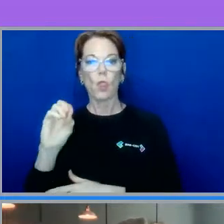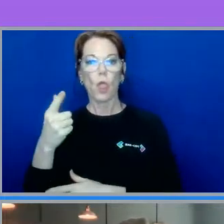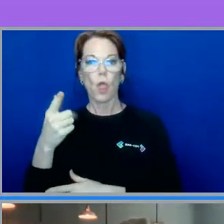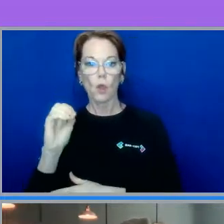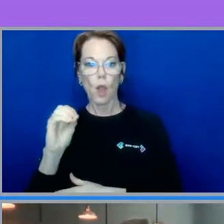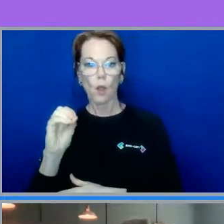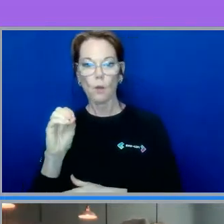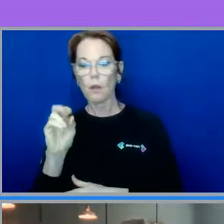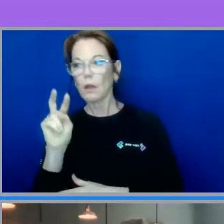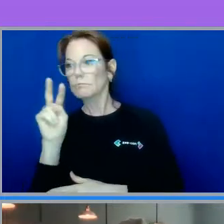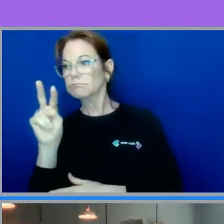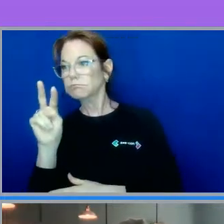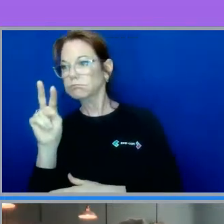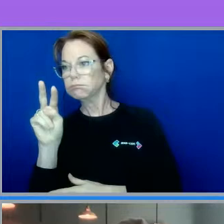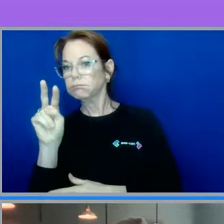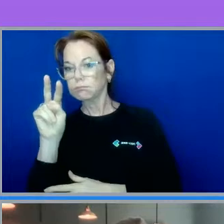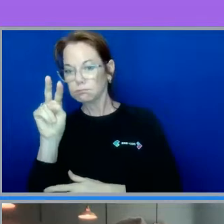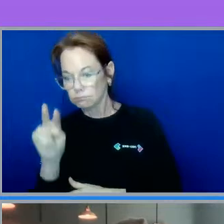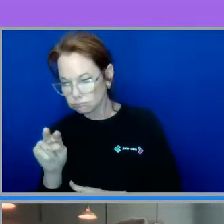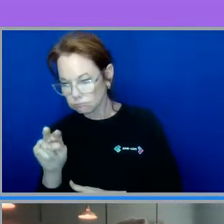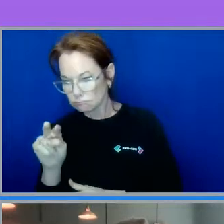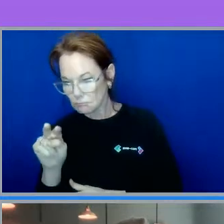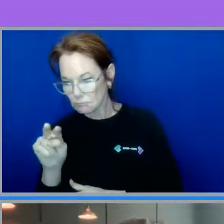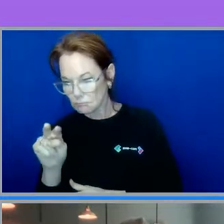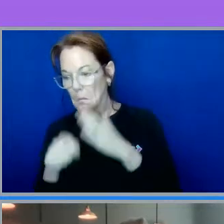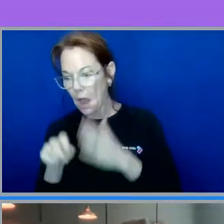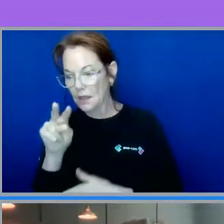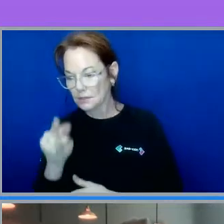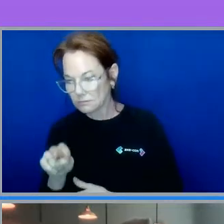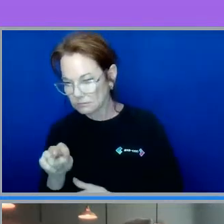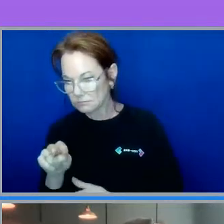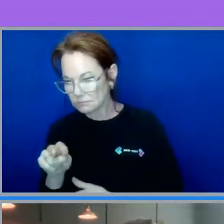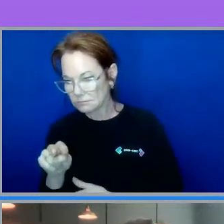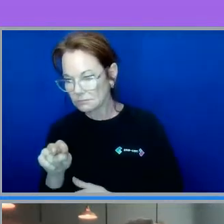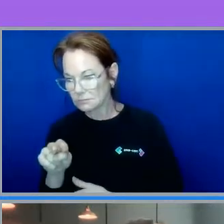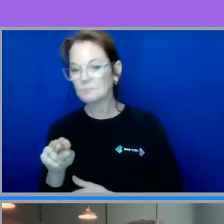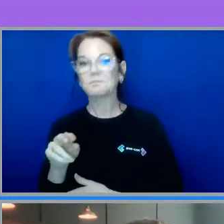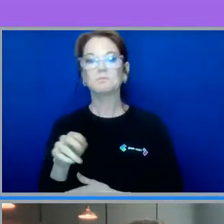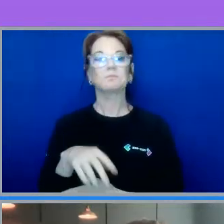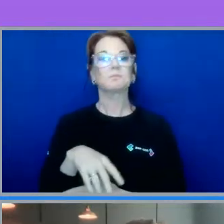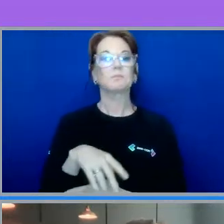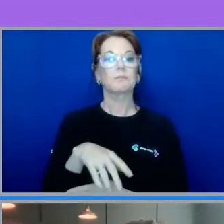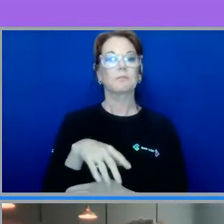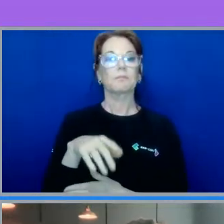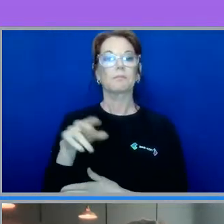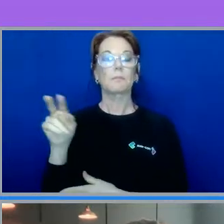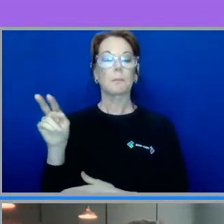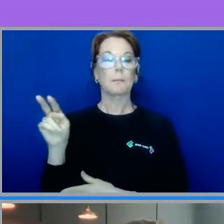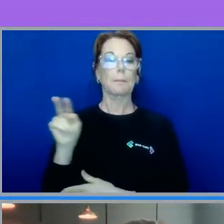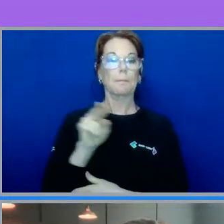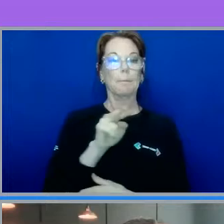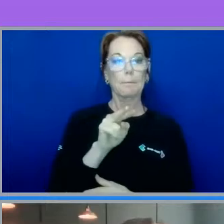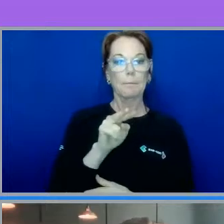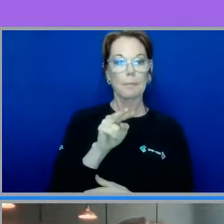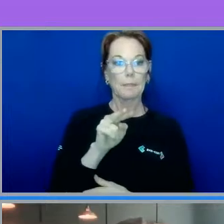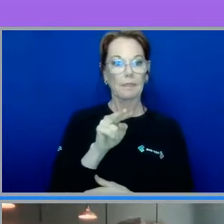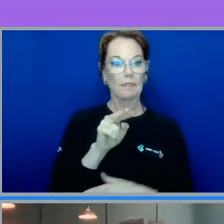the home menu item about pricing and start a free trial. They've gone across that top bar. They come back and they might read